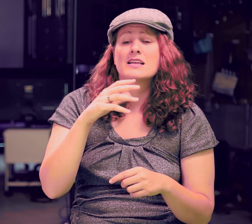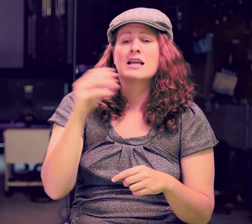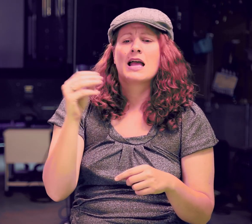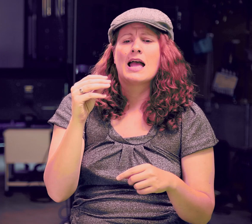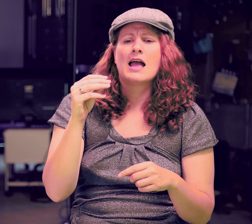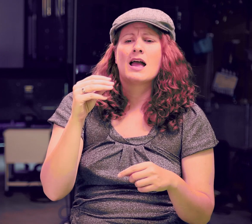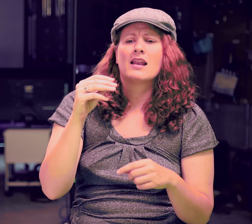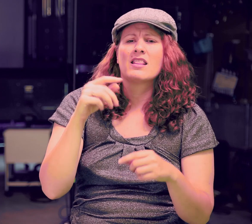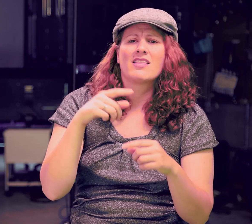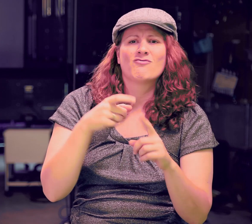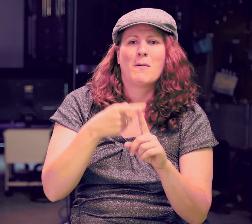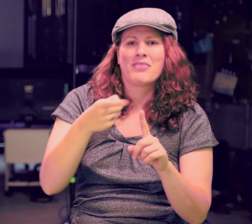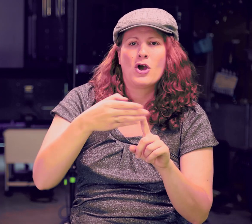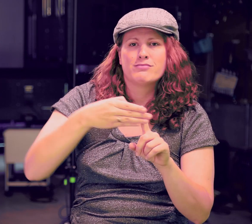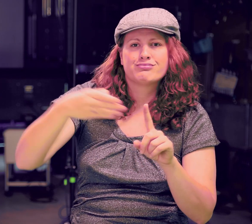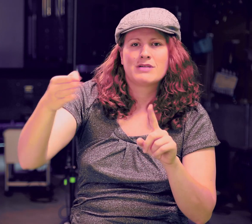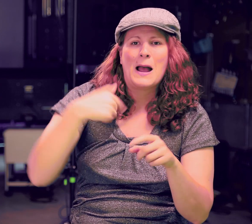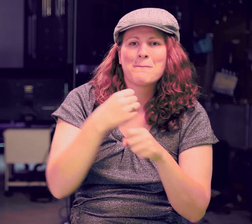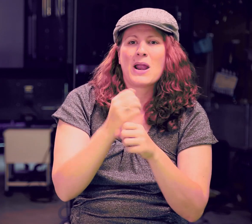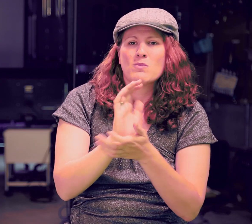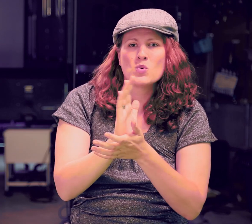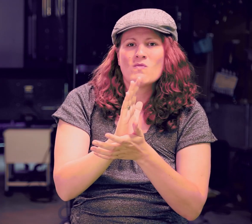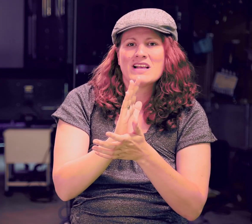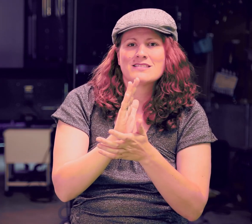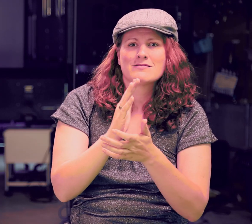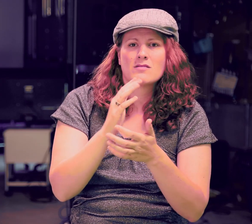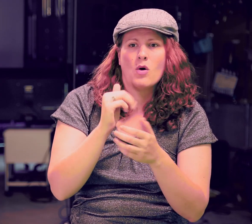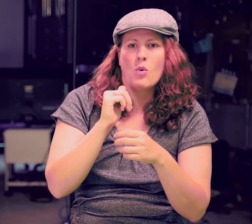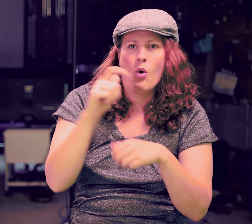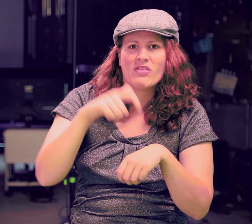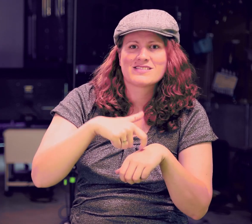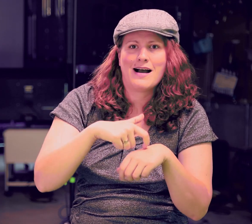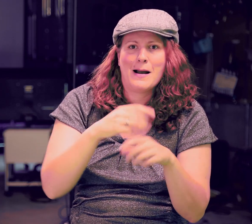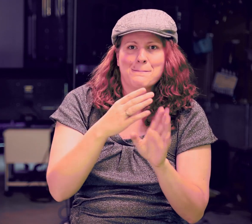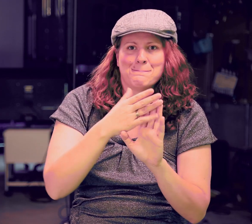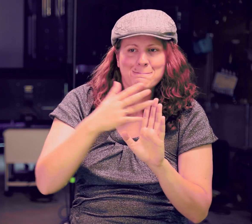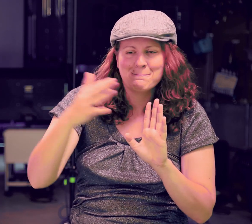And from there I made movies all the time.